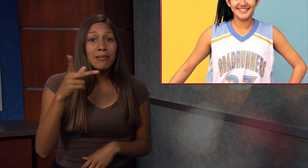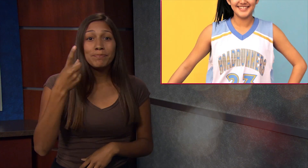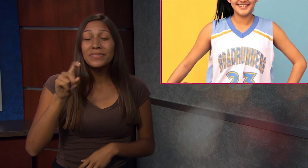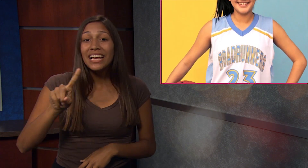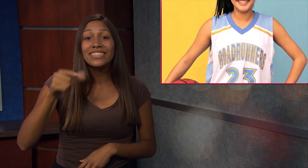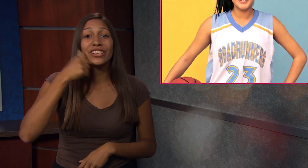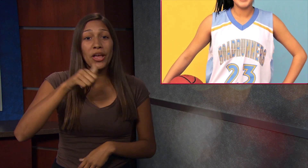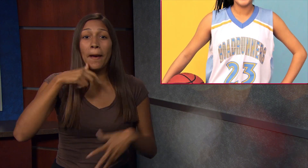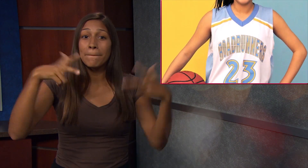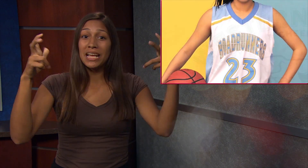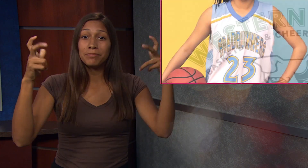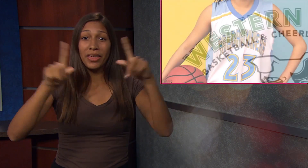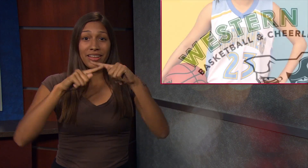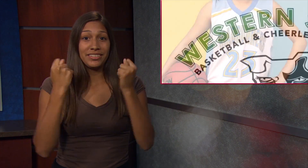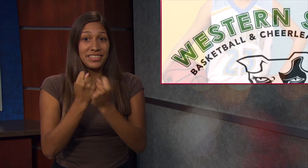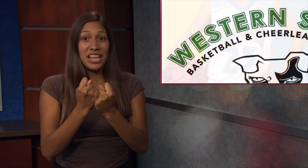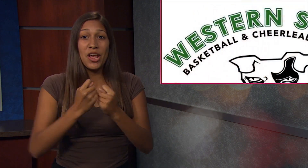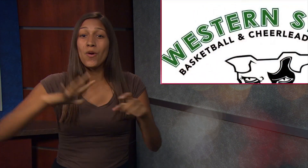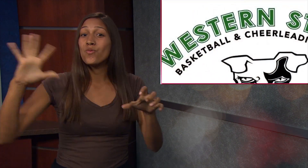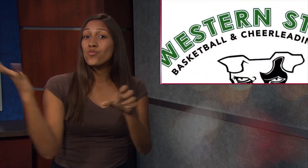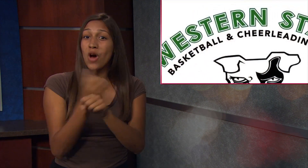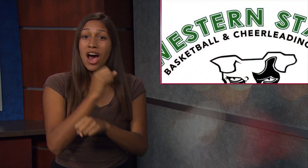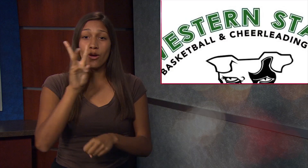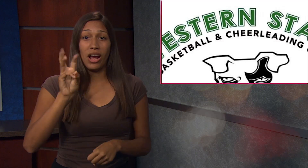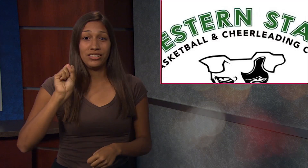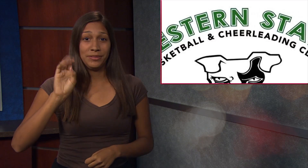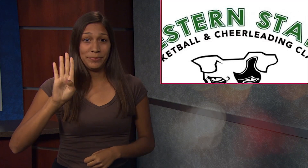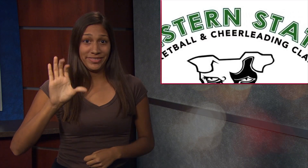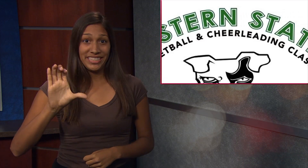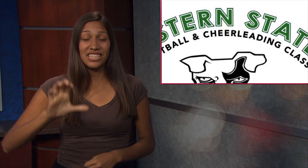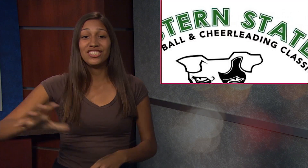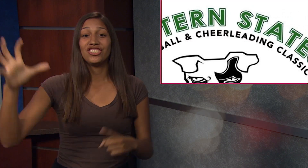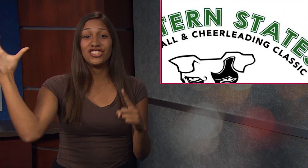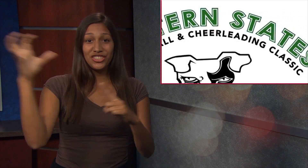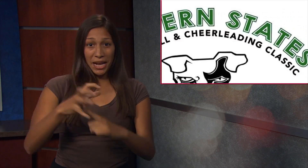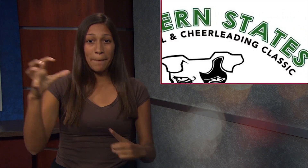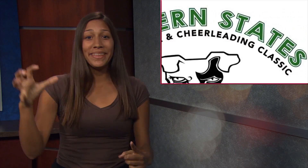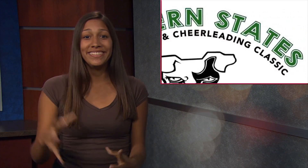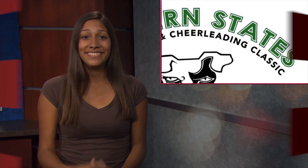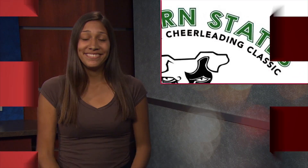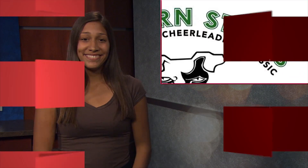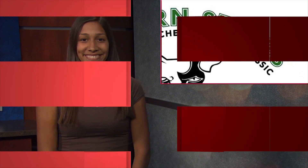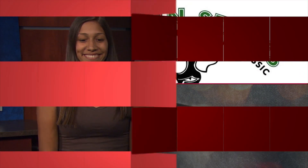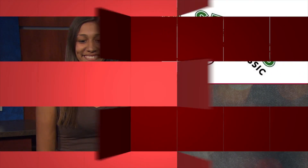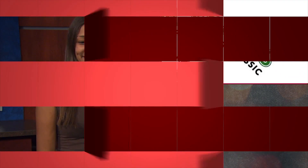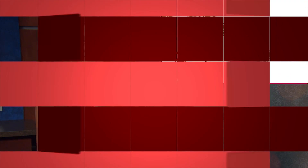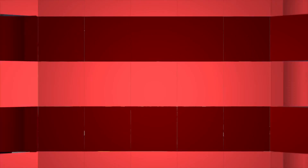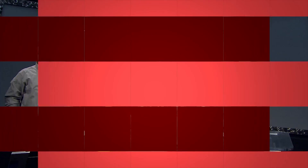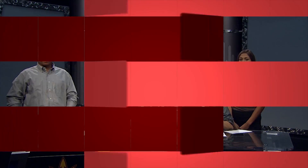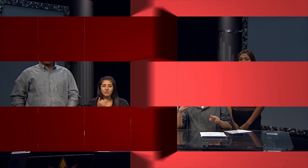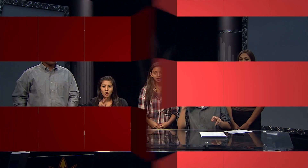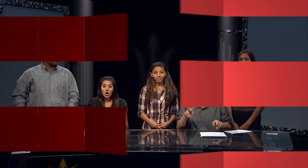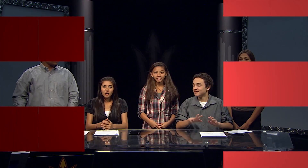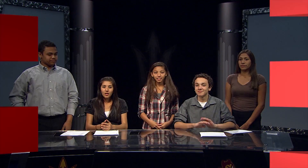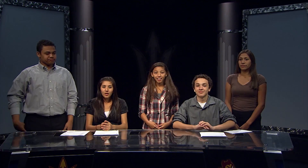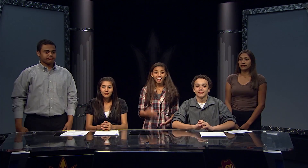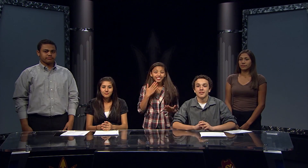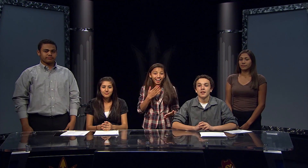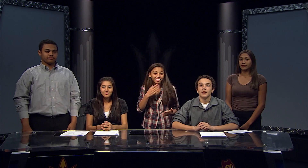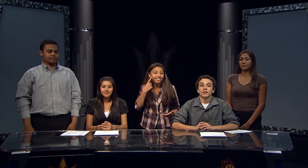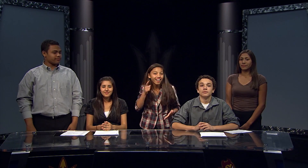THE SAME PDSD GIRLS BASKETBALL TEAM THAT WON THE WSBC CHAMPIONSHIPS.